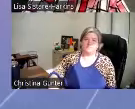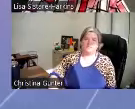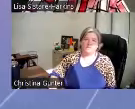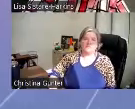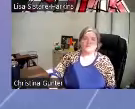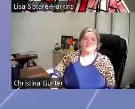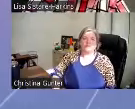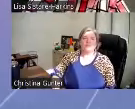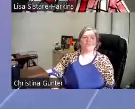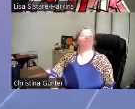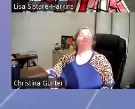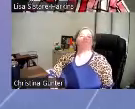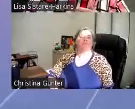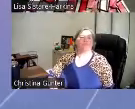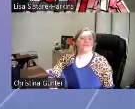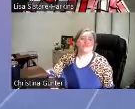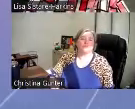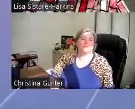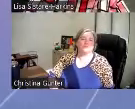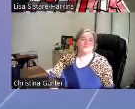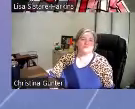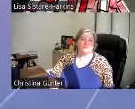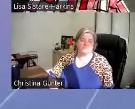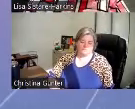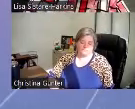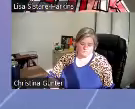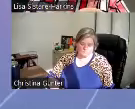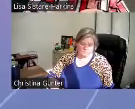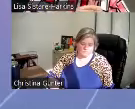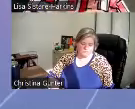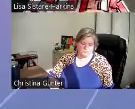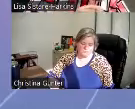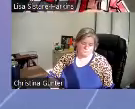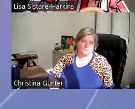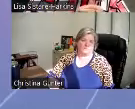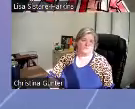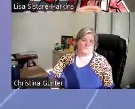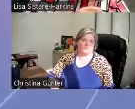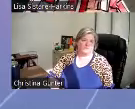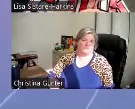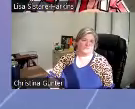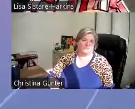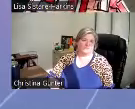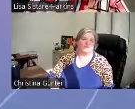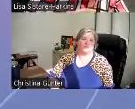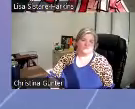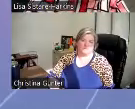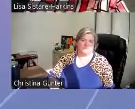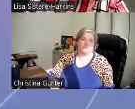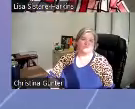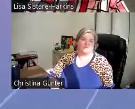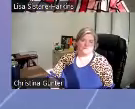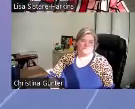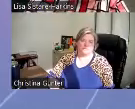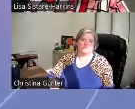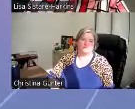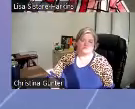And then mandated reporting-- that's a thin line. You got to know exactly when you want to put your toe over that line.